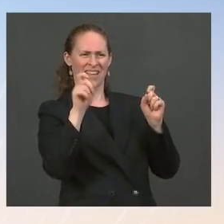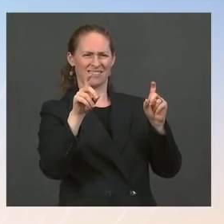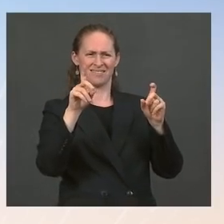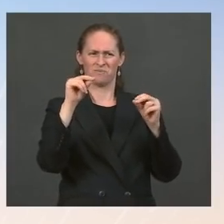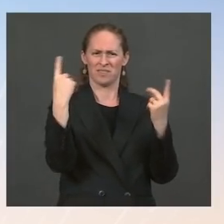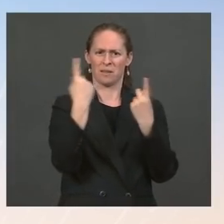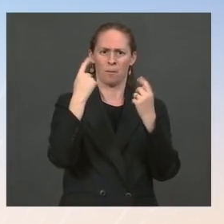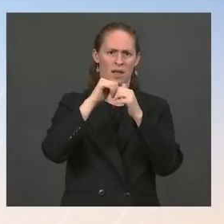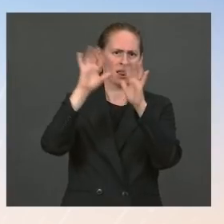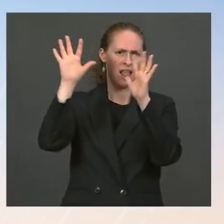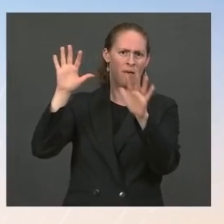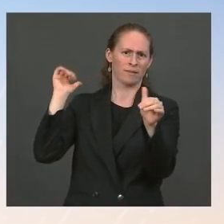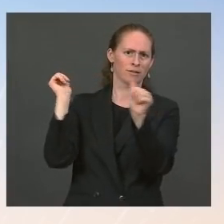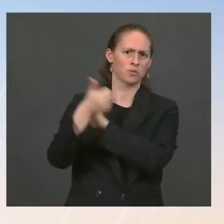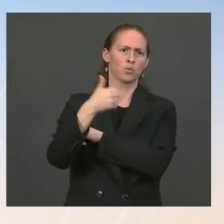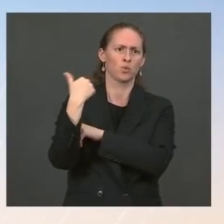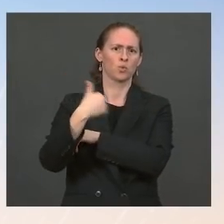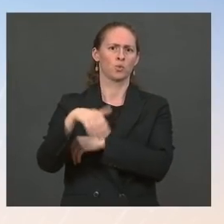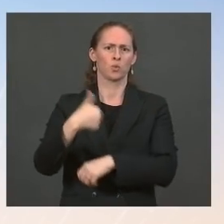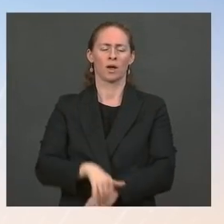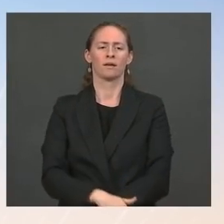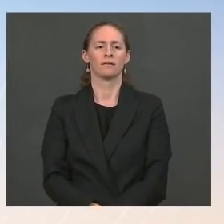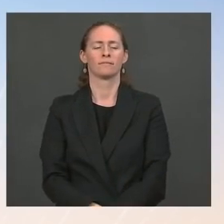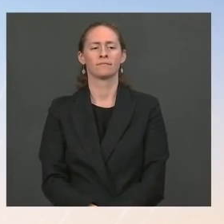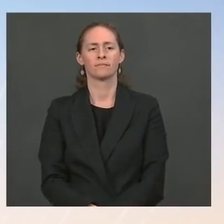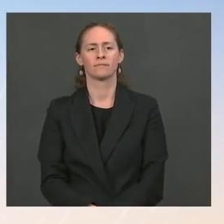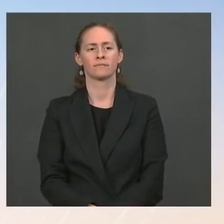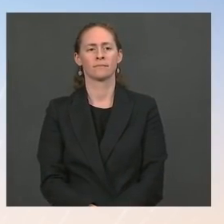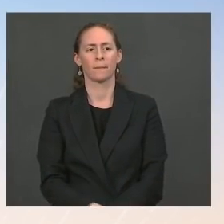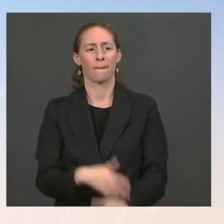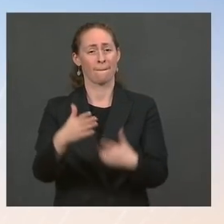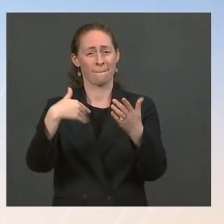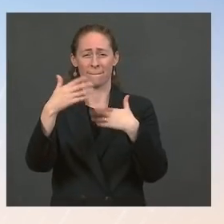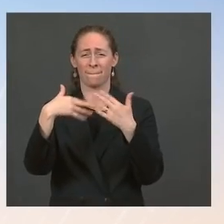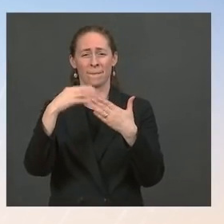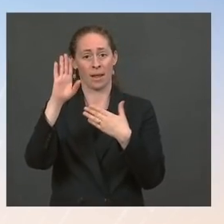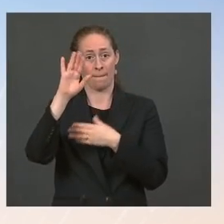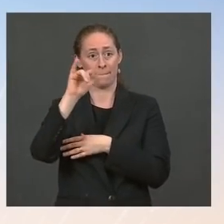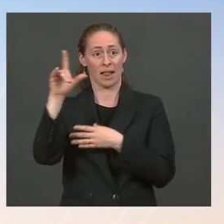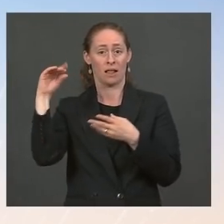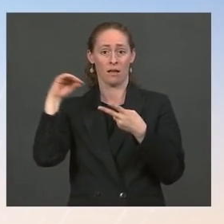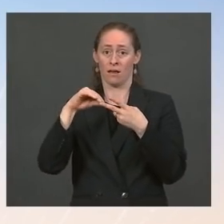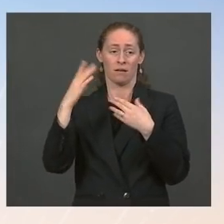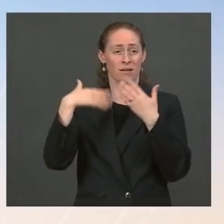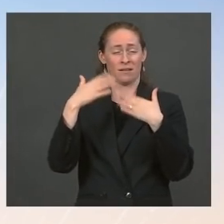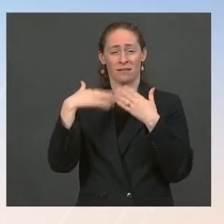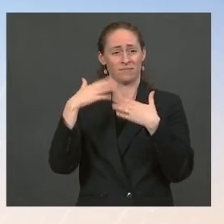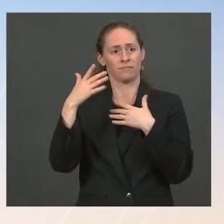And there's no question that whatever lands in the bill, it will be a historic -- have a historic impact in addressing the climate crisis.